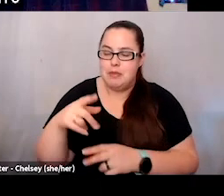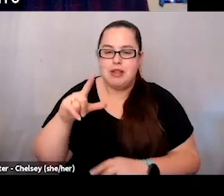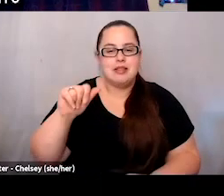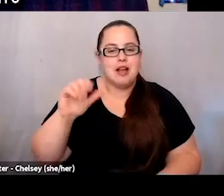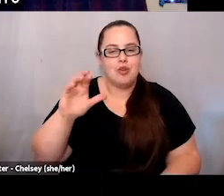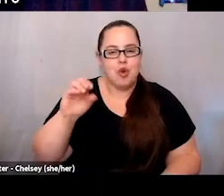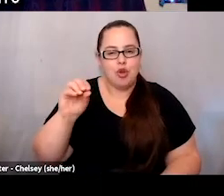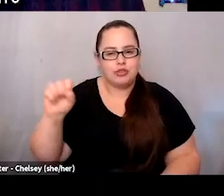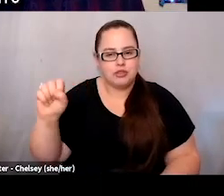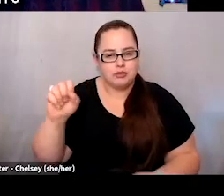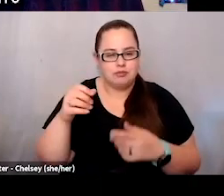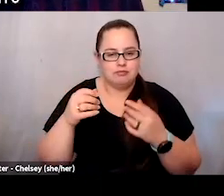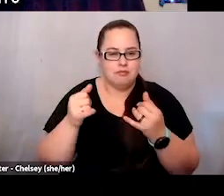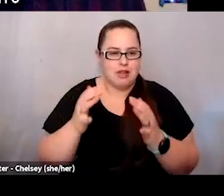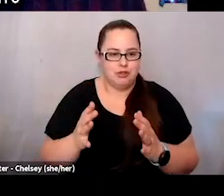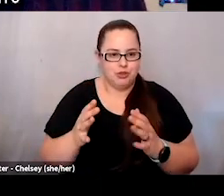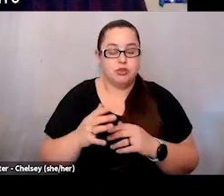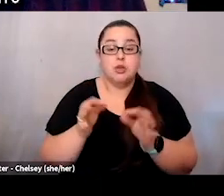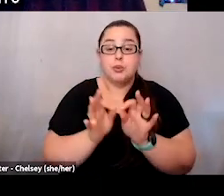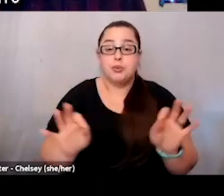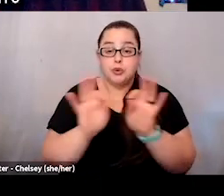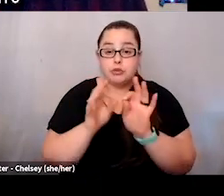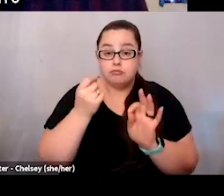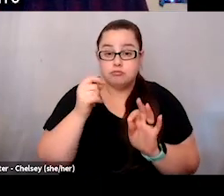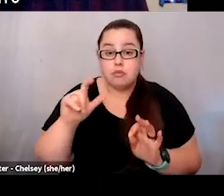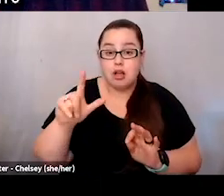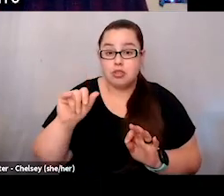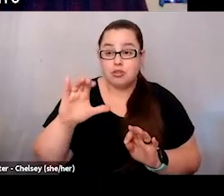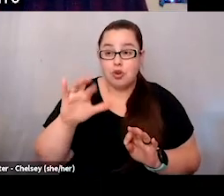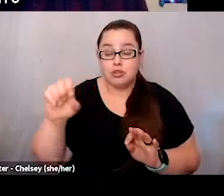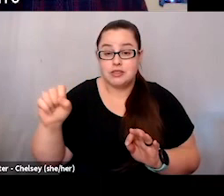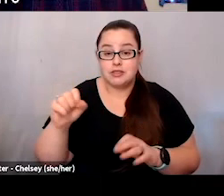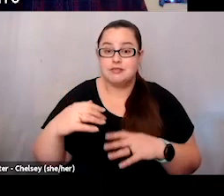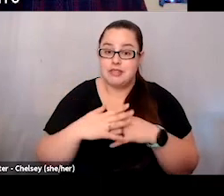players. The important thing to remember is lacrosse is a Native American game. And